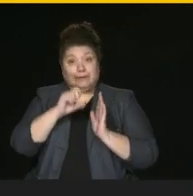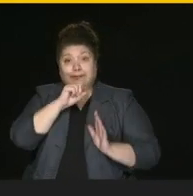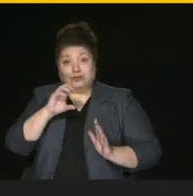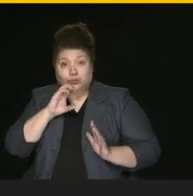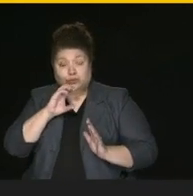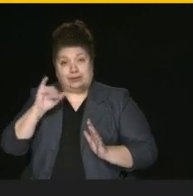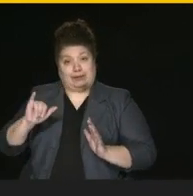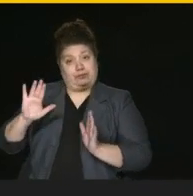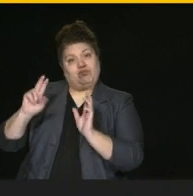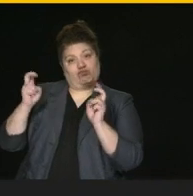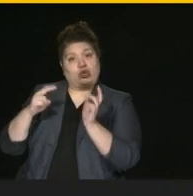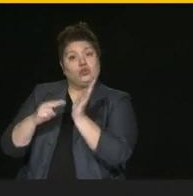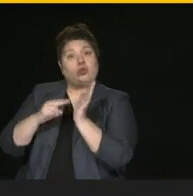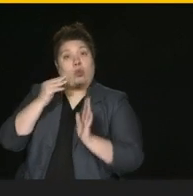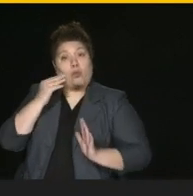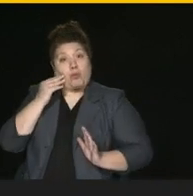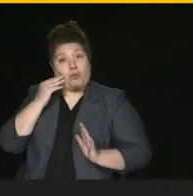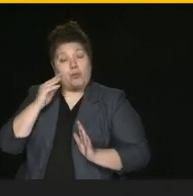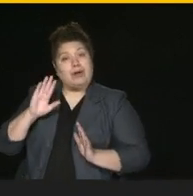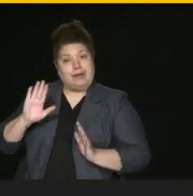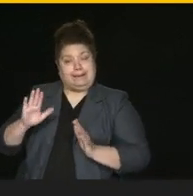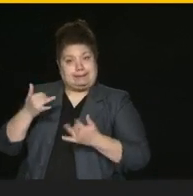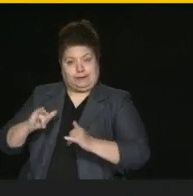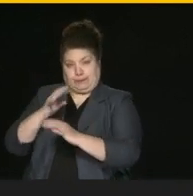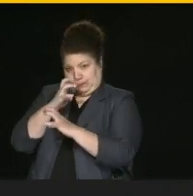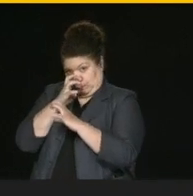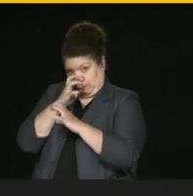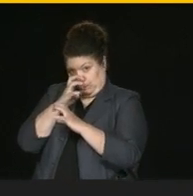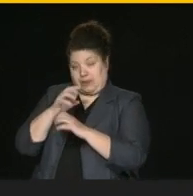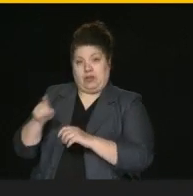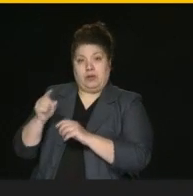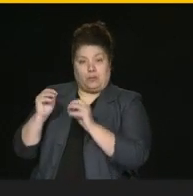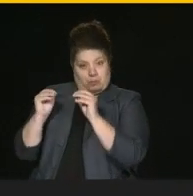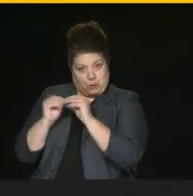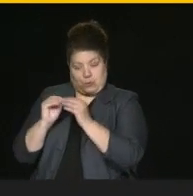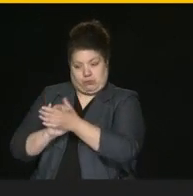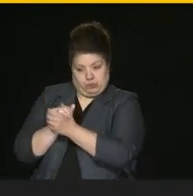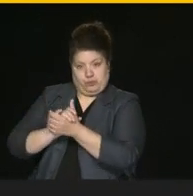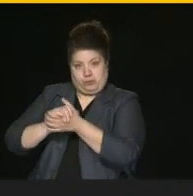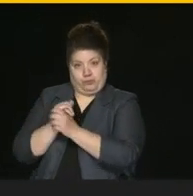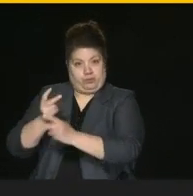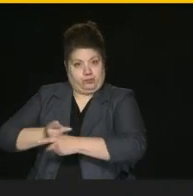POPULATIONS. WHAT'S BEEN HAPPENING IN NURSING HOMES AND SO ON, I'M CERTAINLY